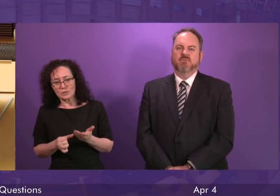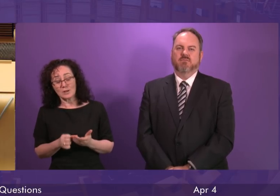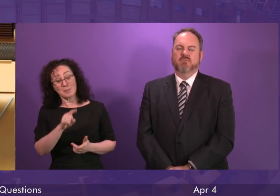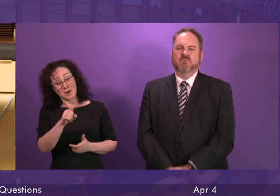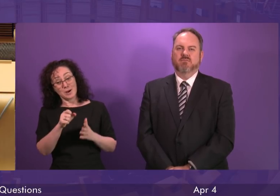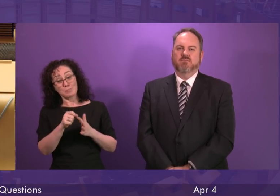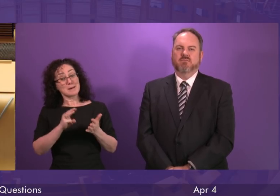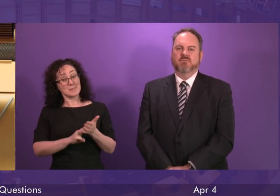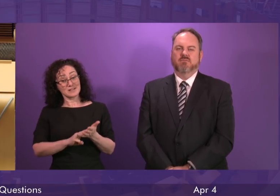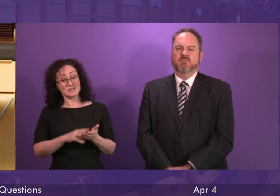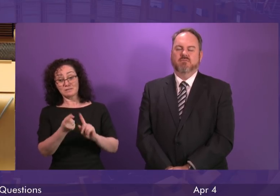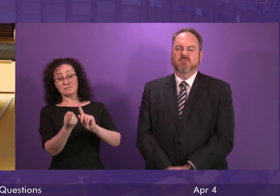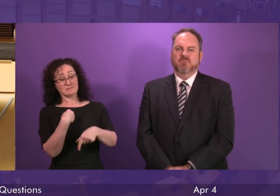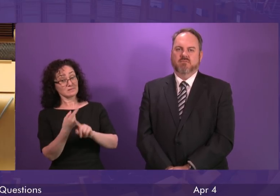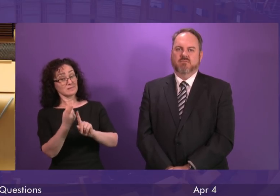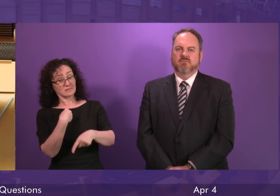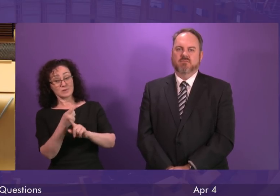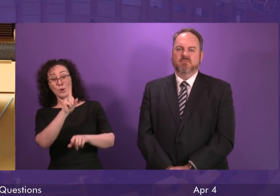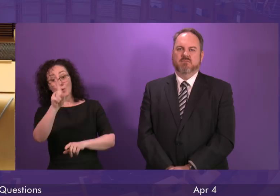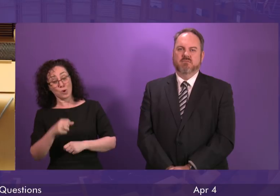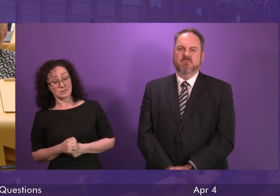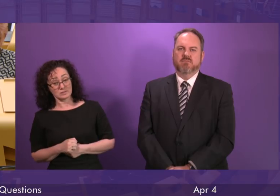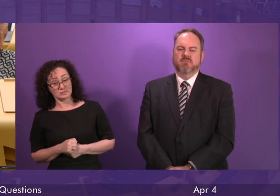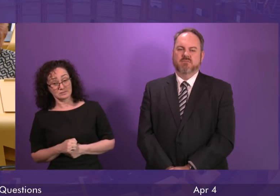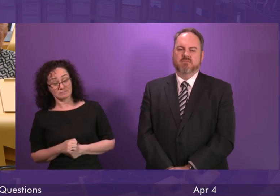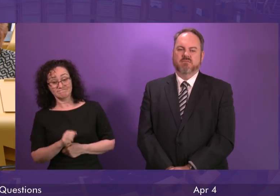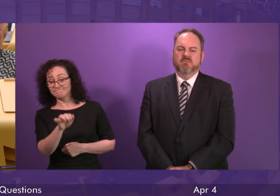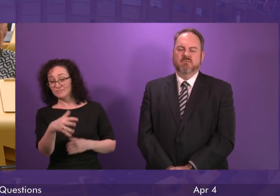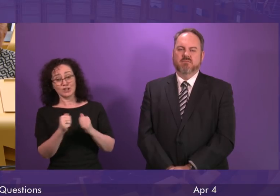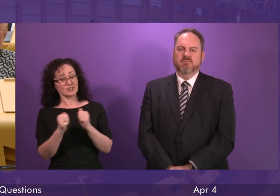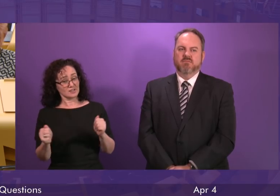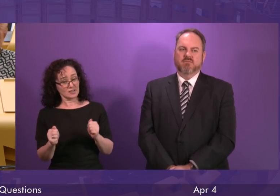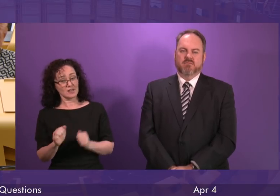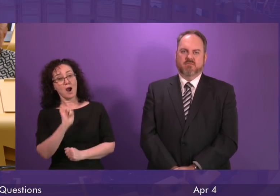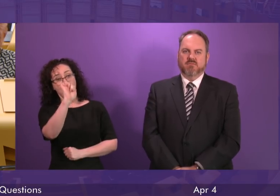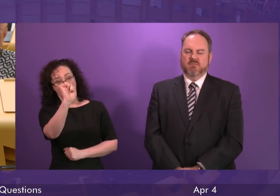me on those things and why her deal was the best one. She wants to know where the rest